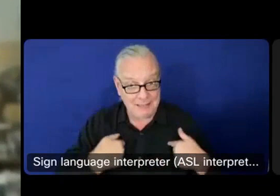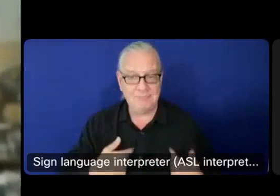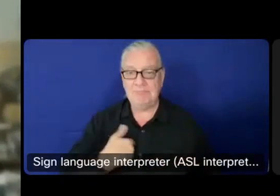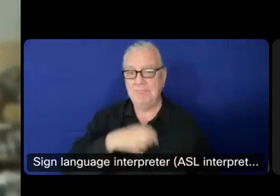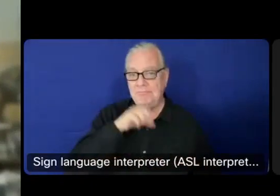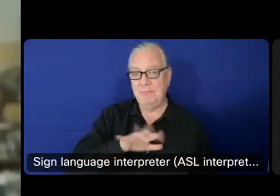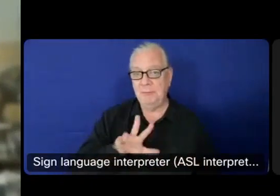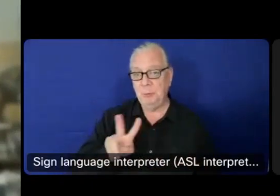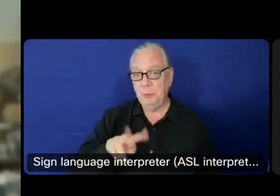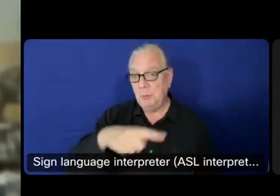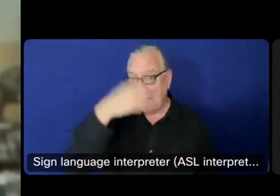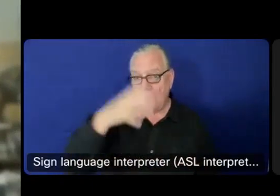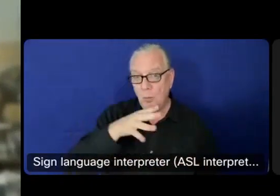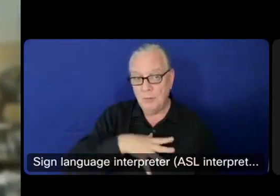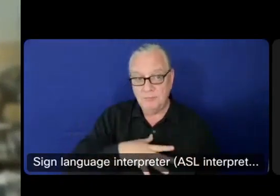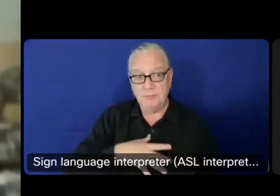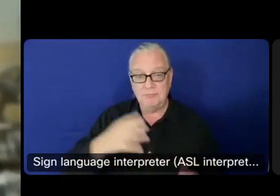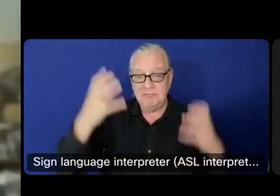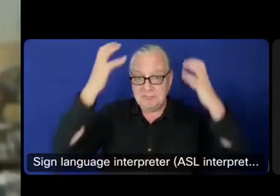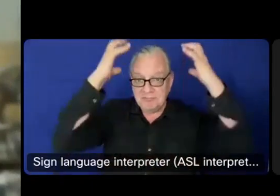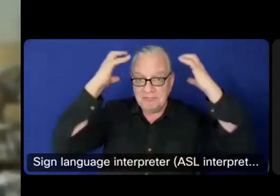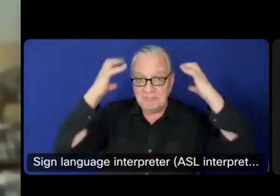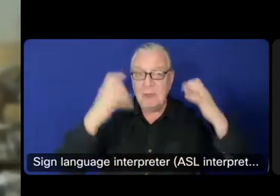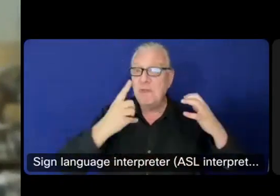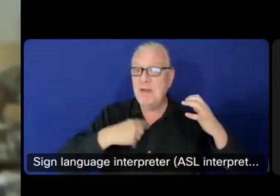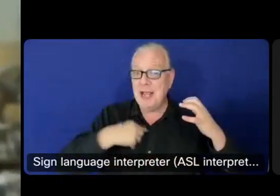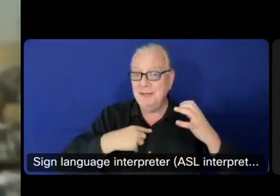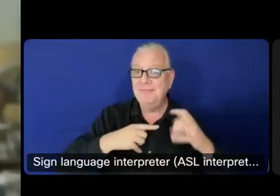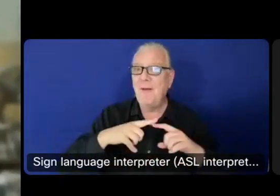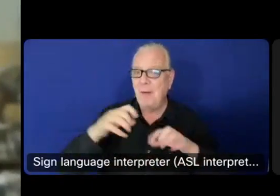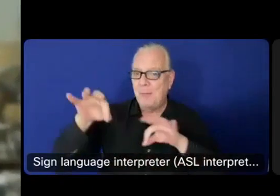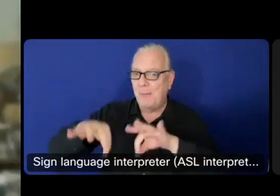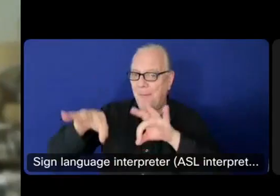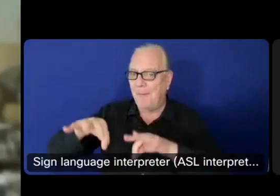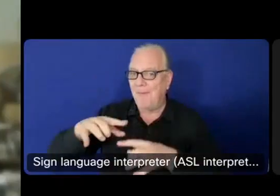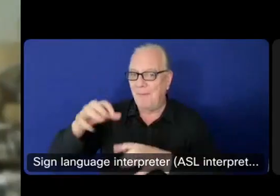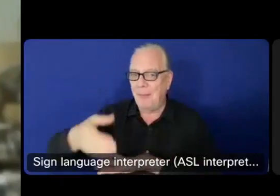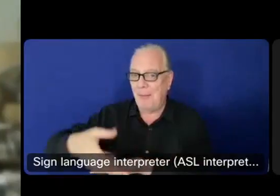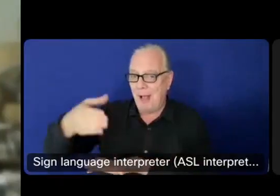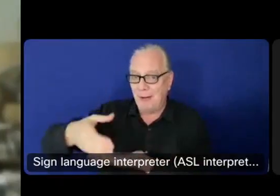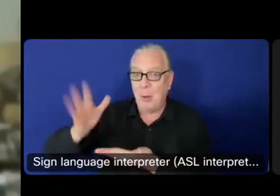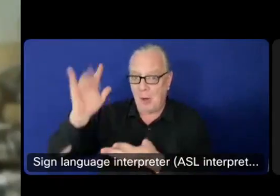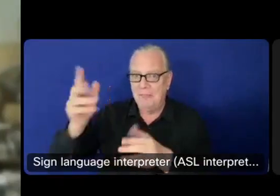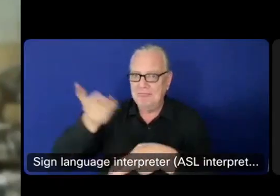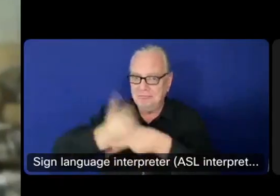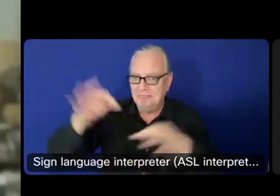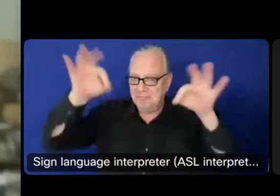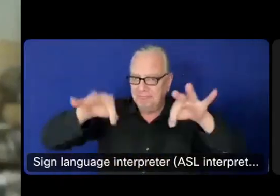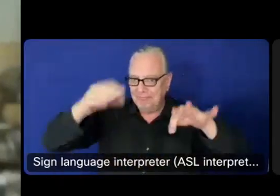I have curly red hair that comes from a bottle and will continue to come from a bottle forever and ever. Amen. And I also